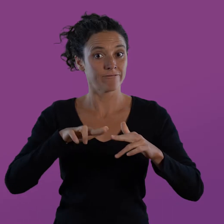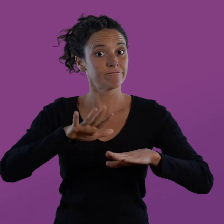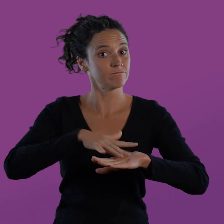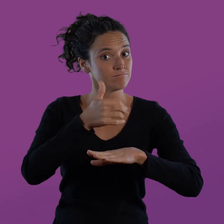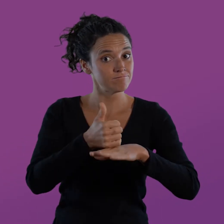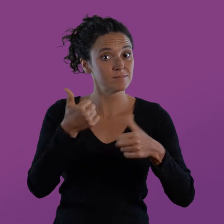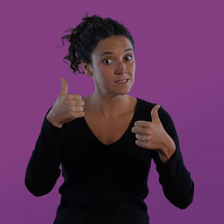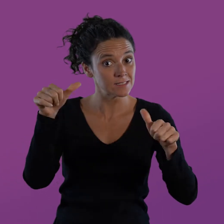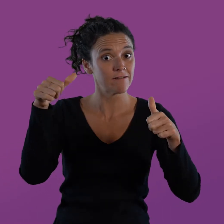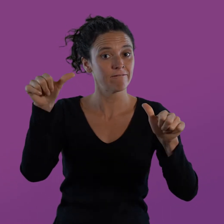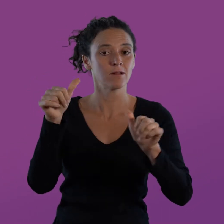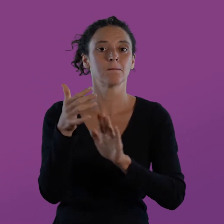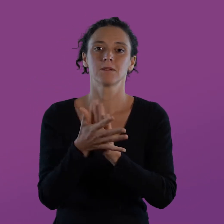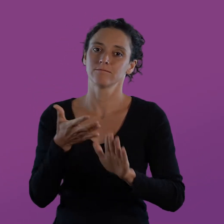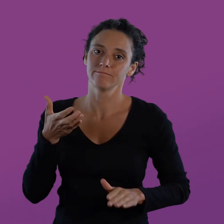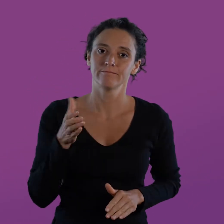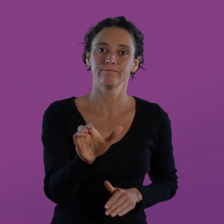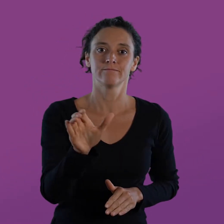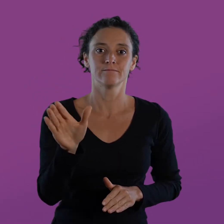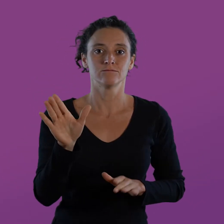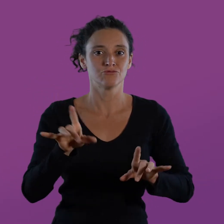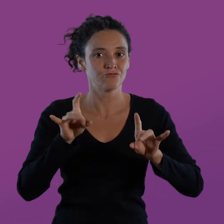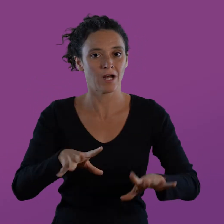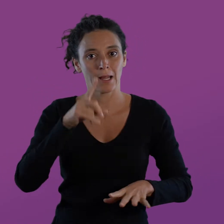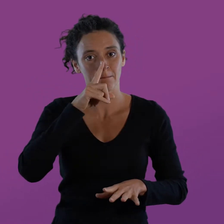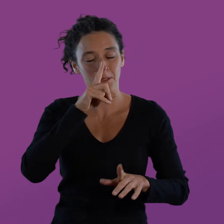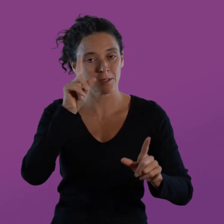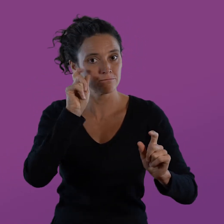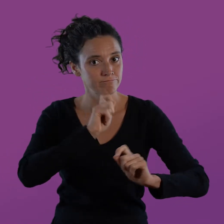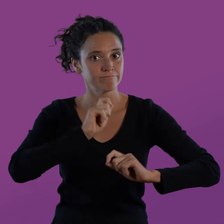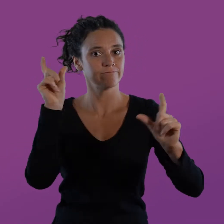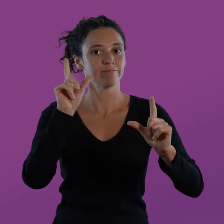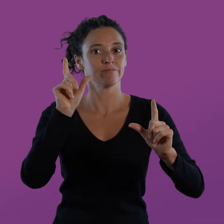If this opportunity is to be realised the Australian community -